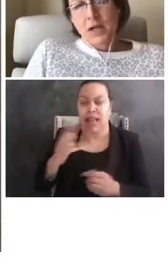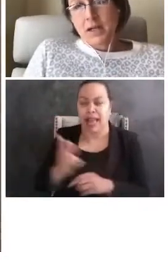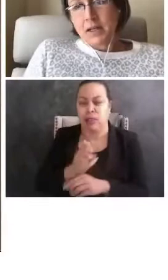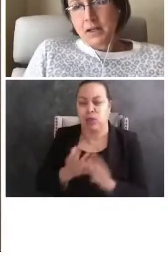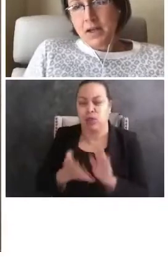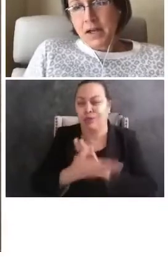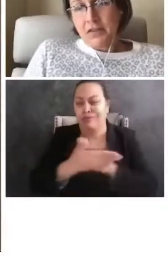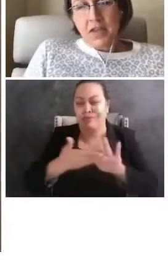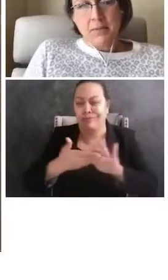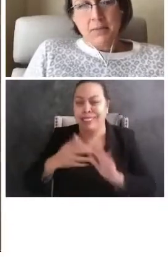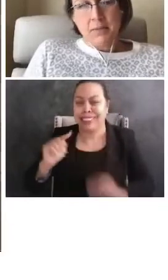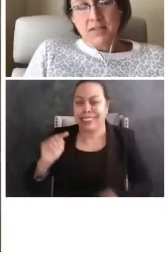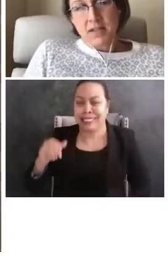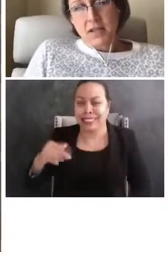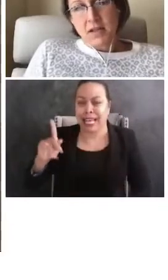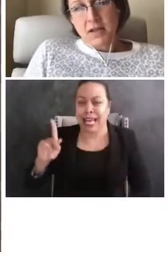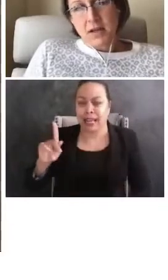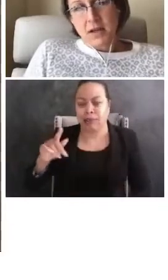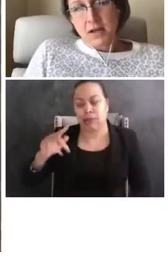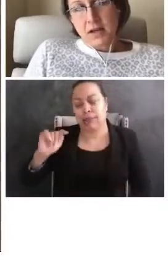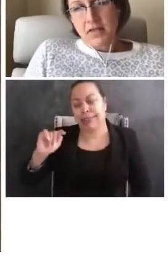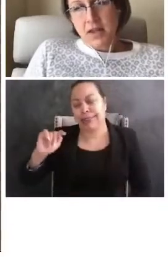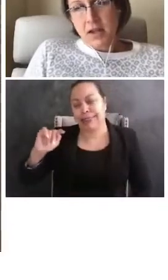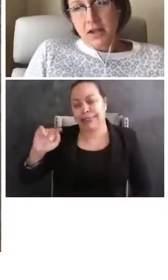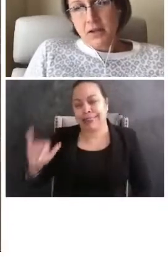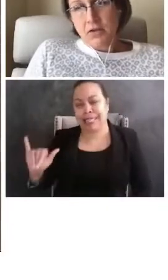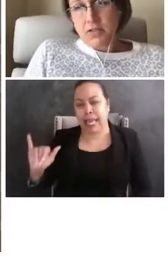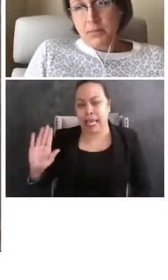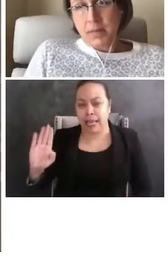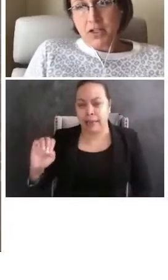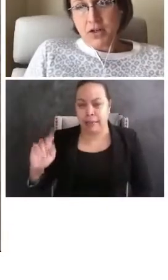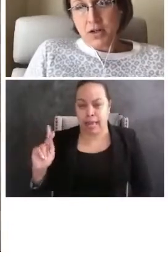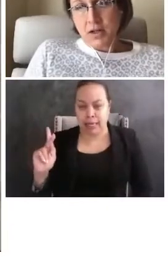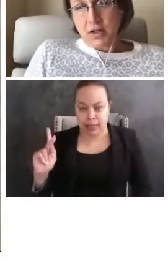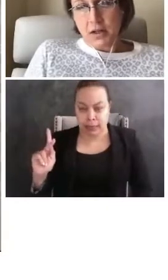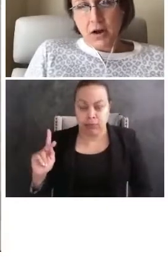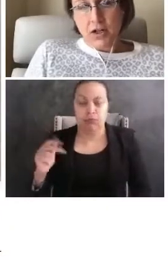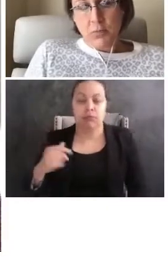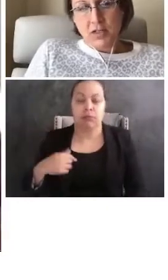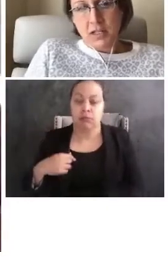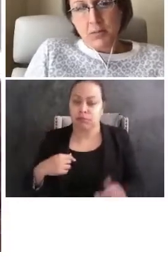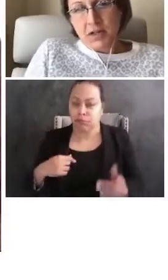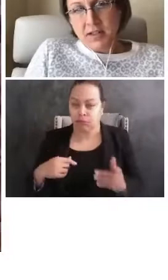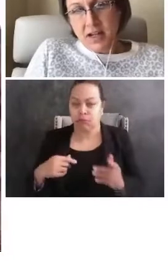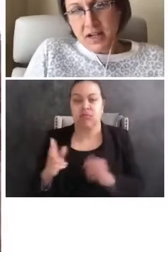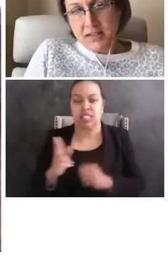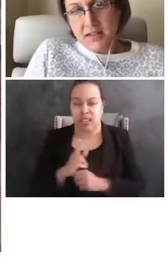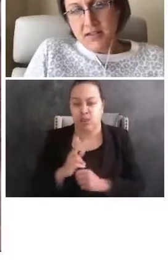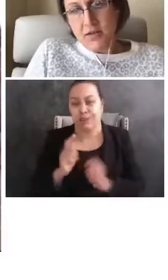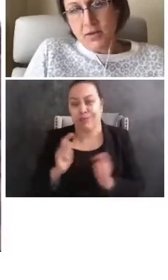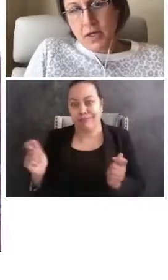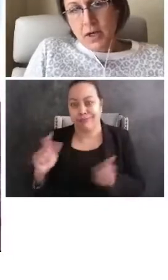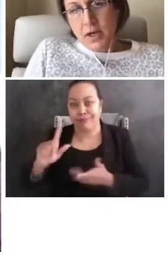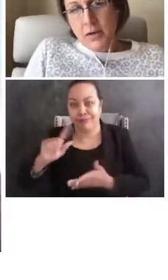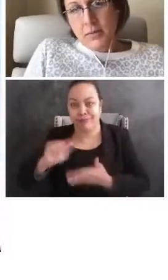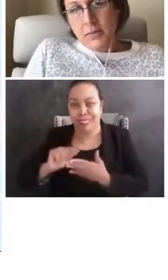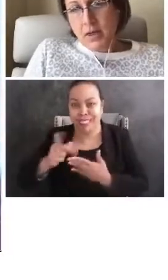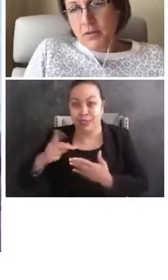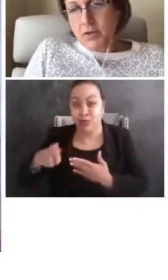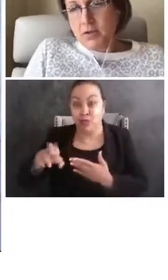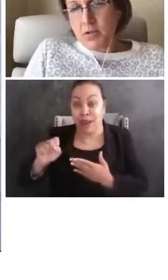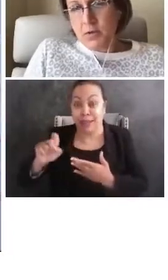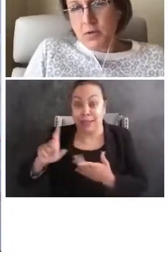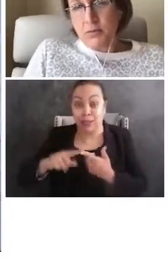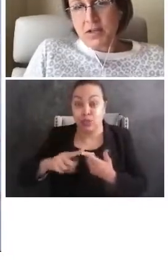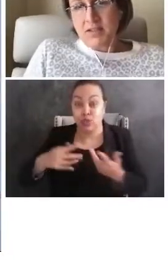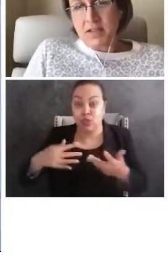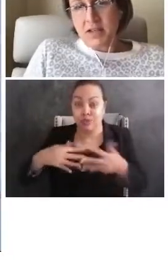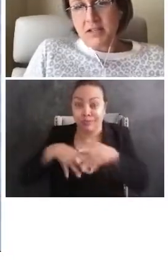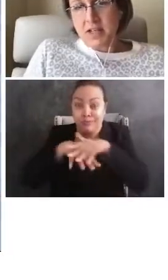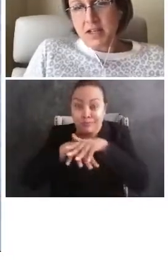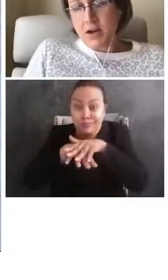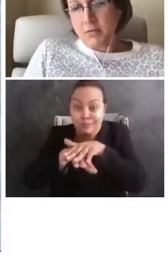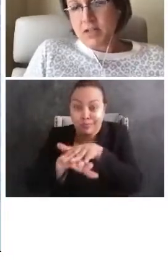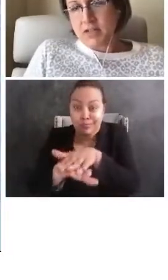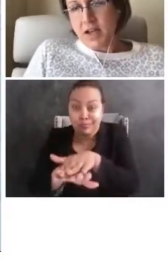I cut out the images and used a large printing press I had access to.